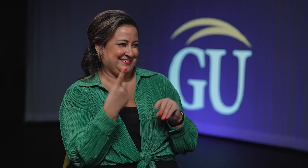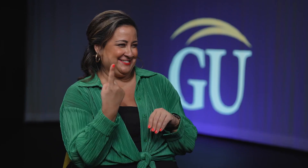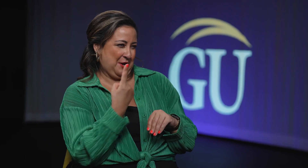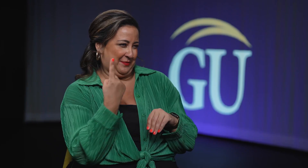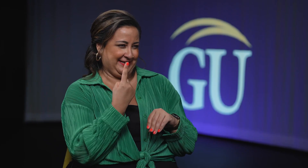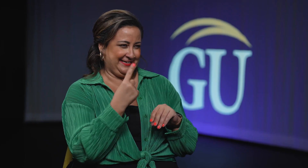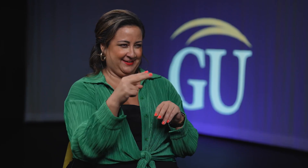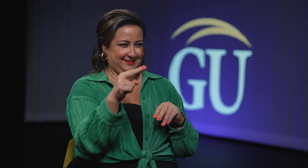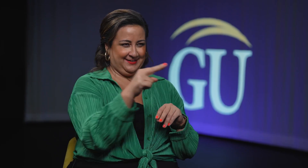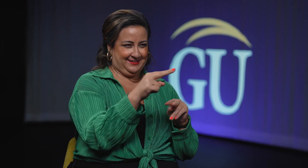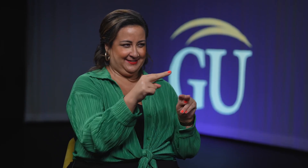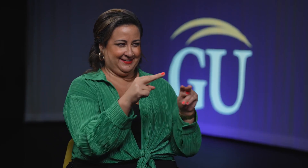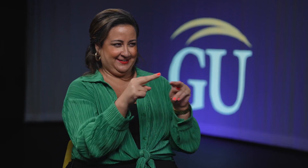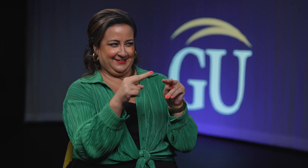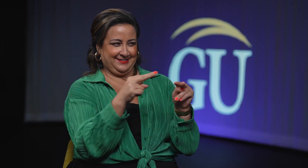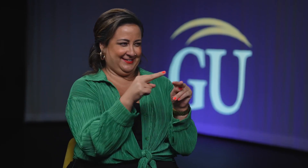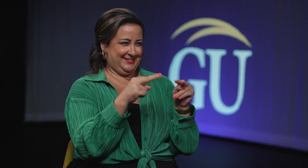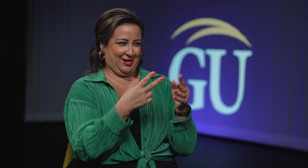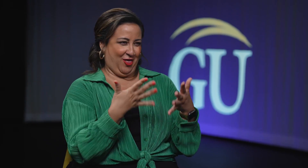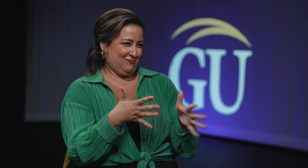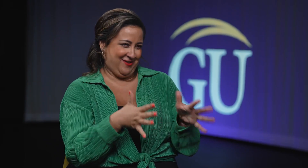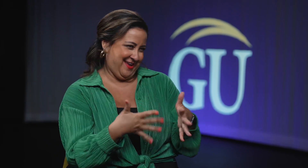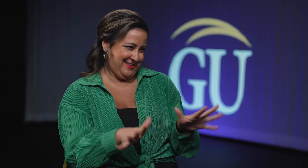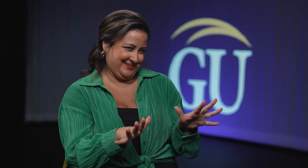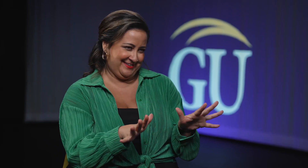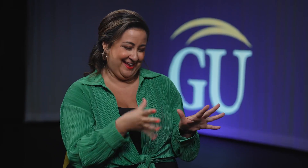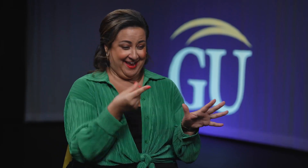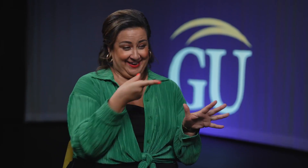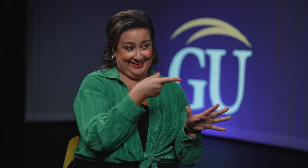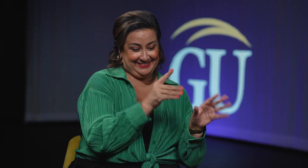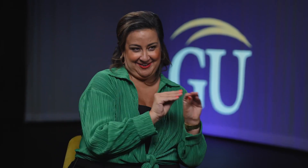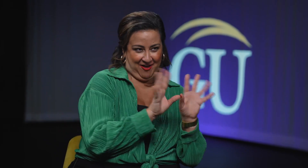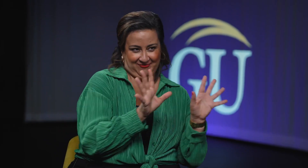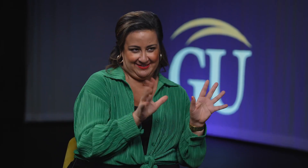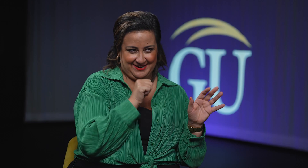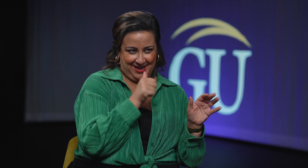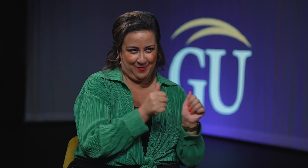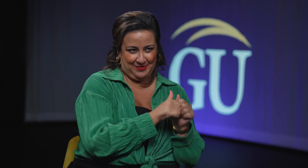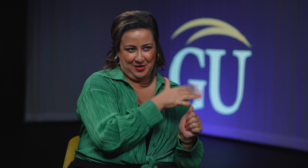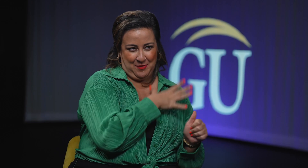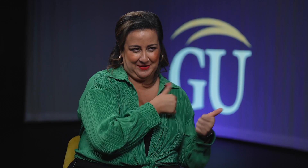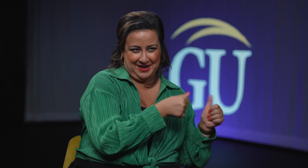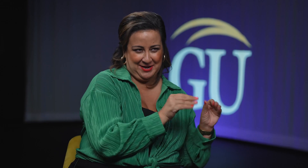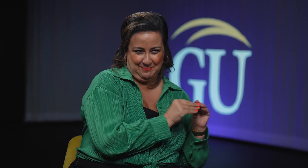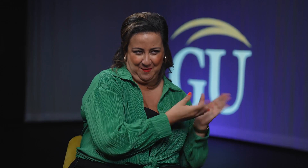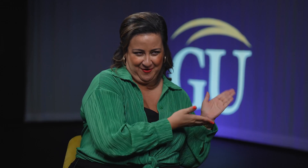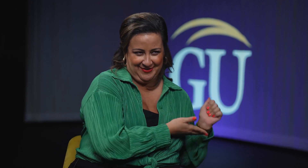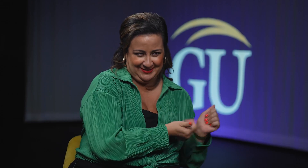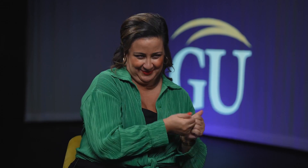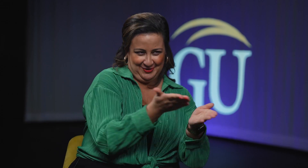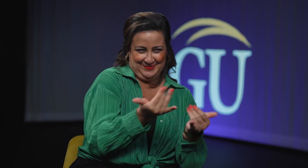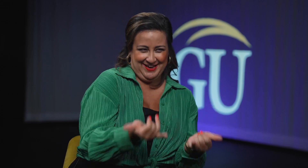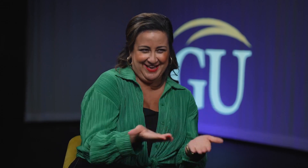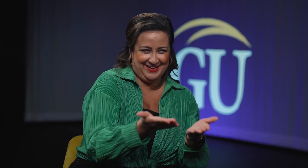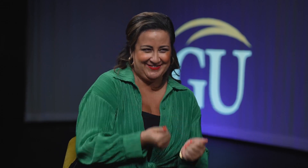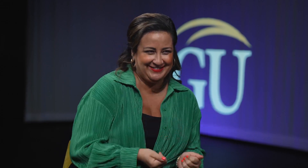Obviously there was something there that you noticed already, and he obviously is not with that woman anymore, he's with you now!